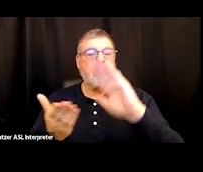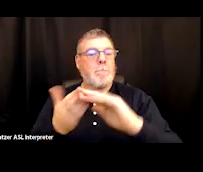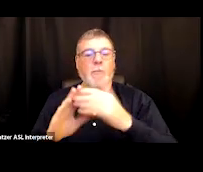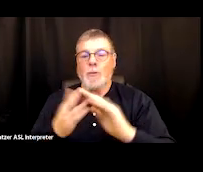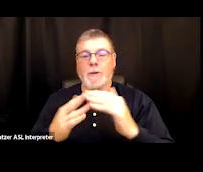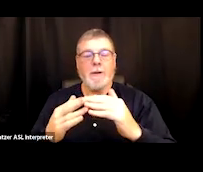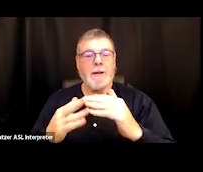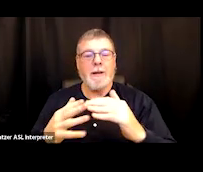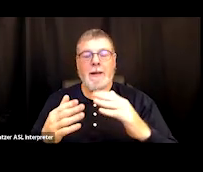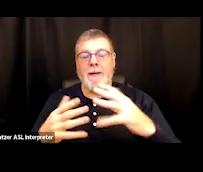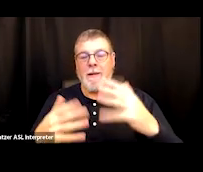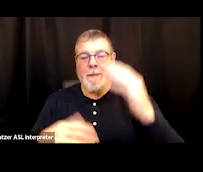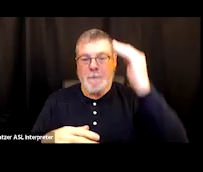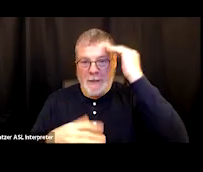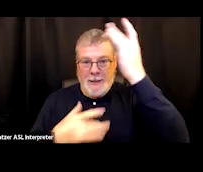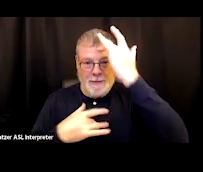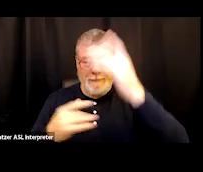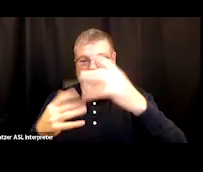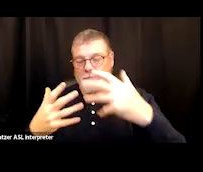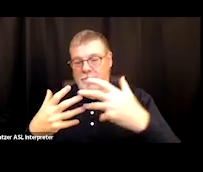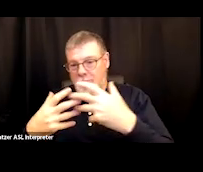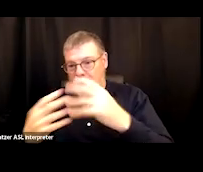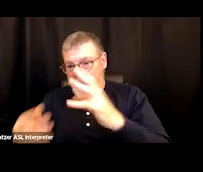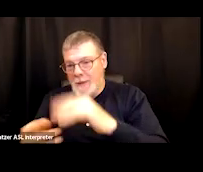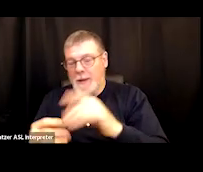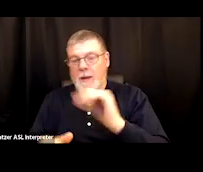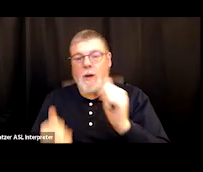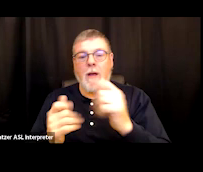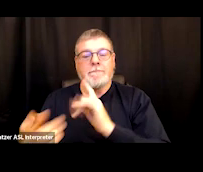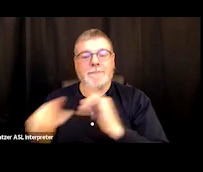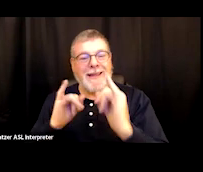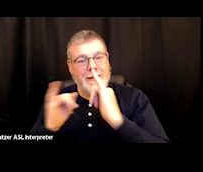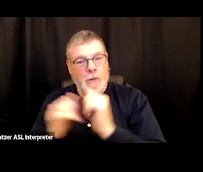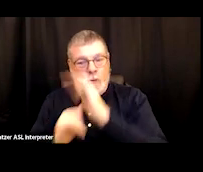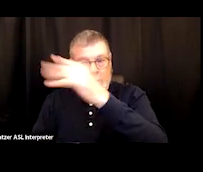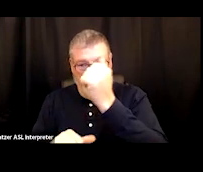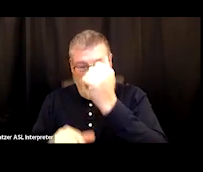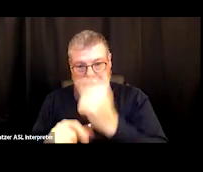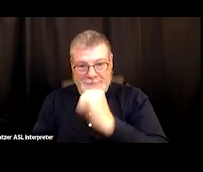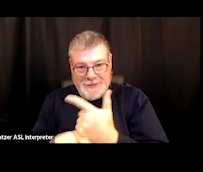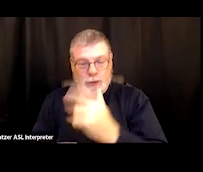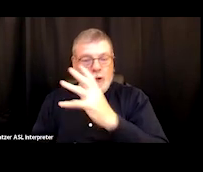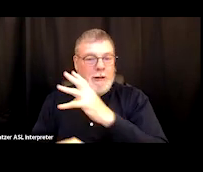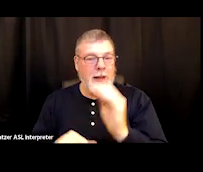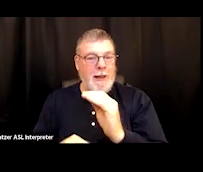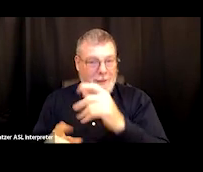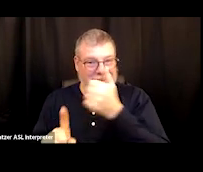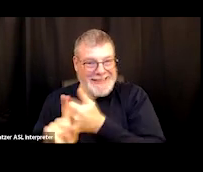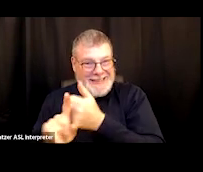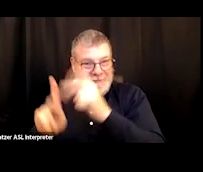along with interviews with Mr. Byrnes and his sister to write this medical summary report." something of that nature